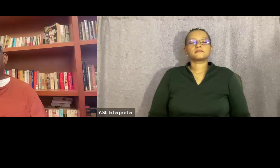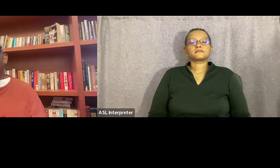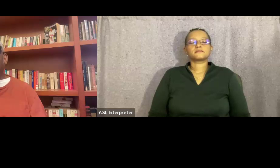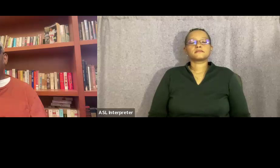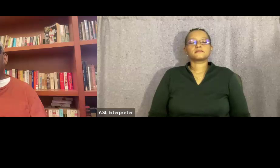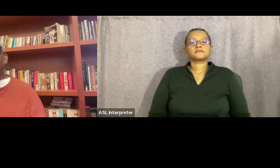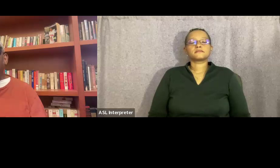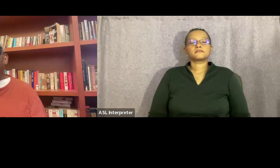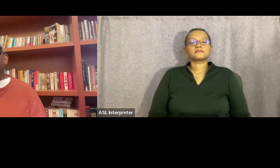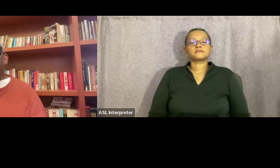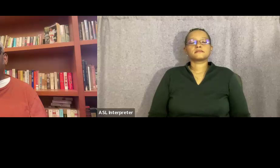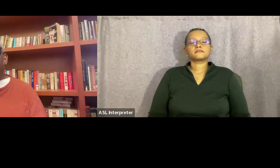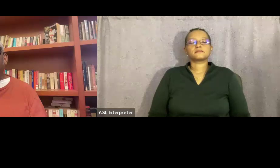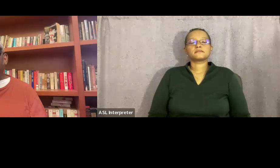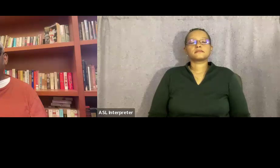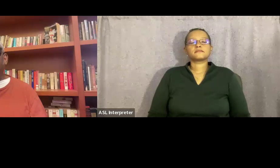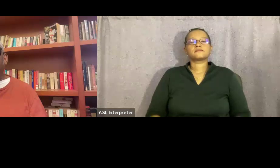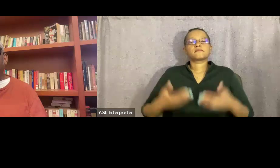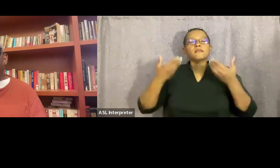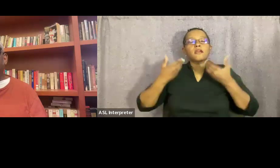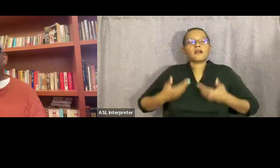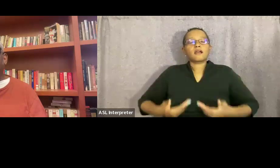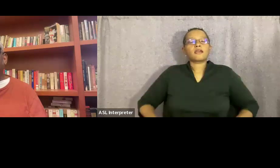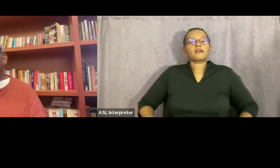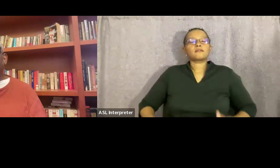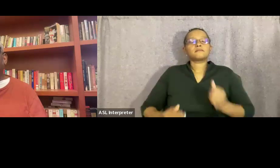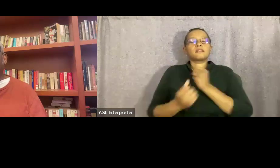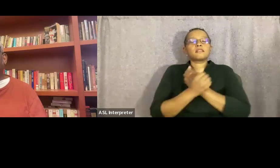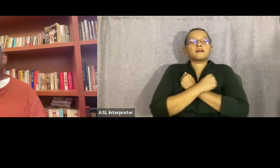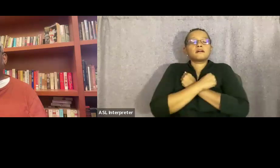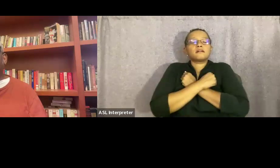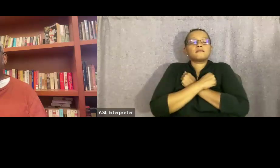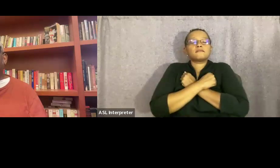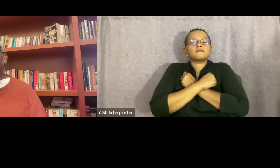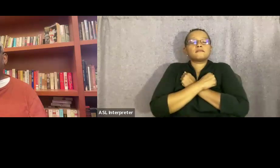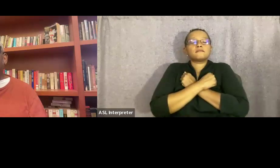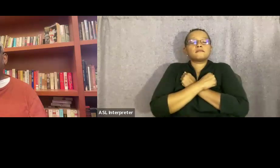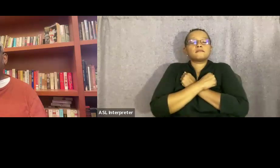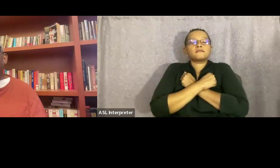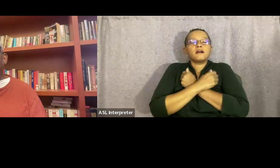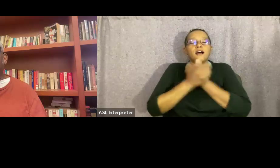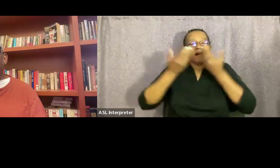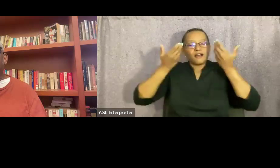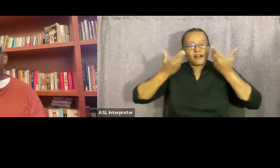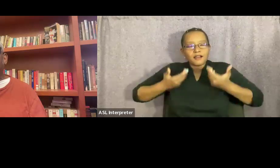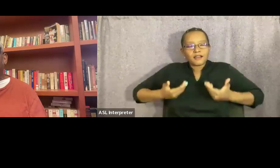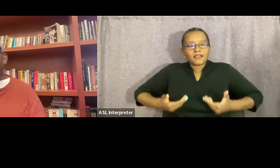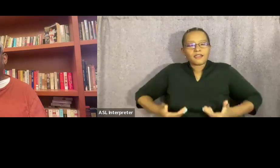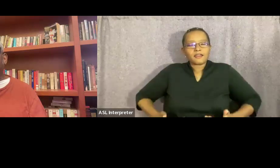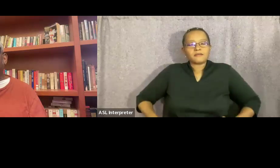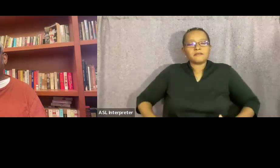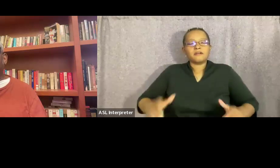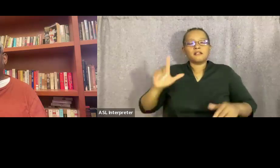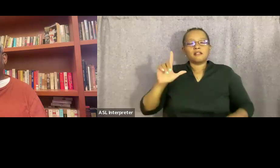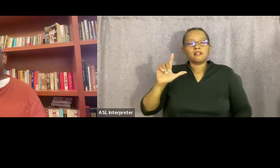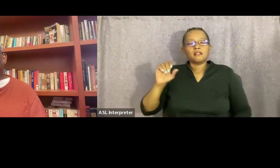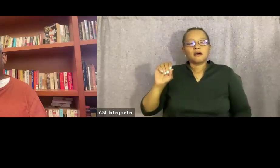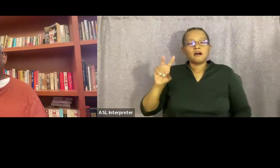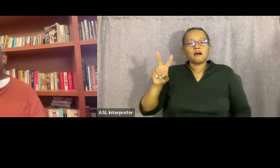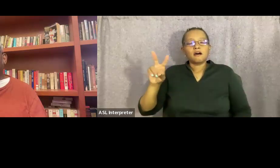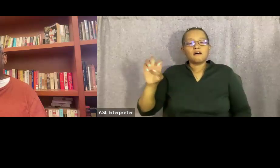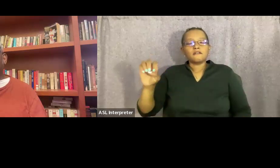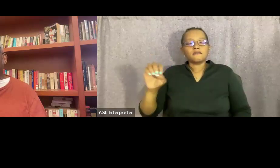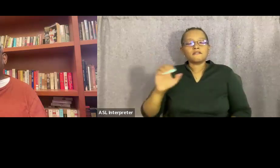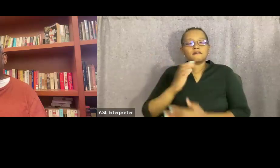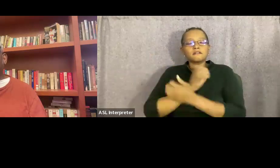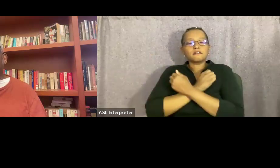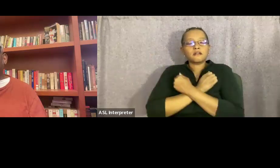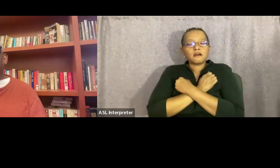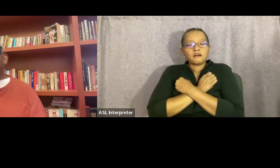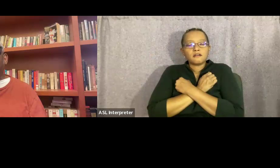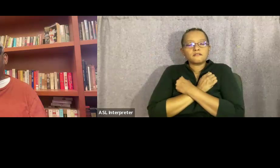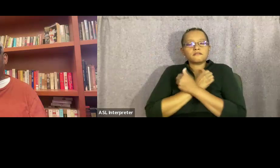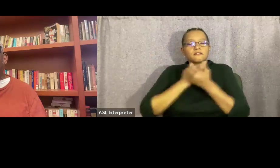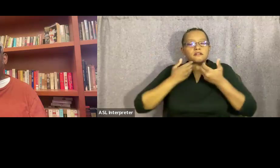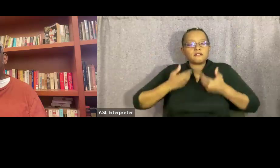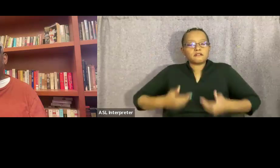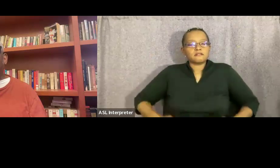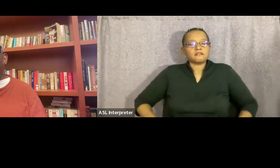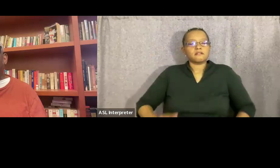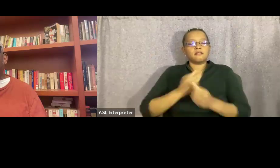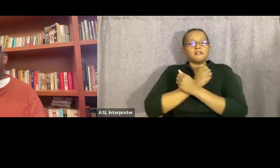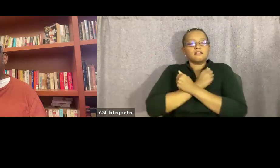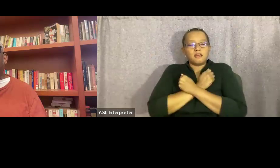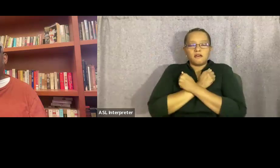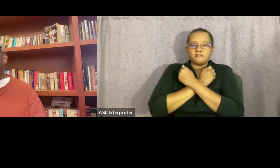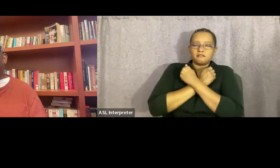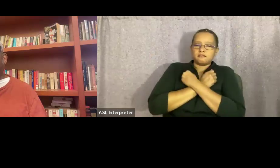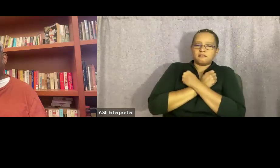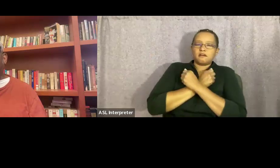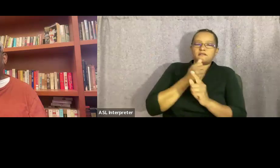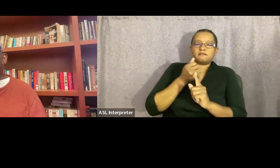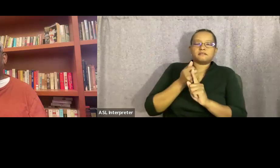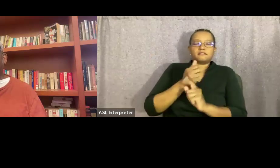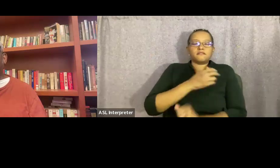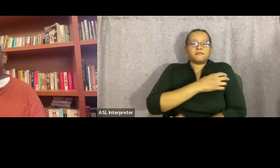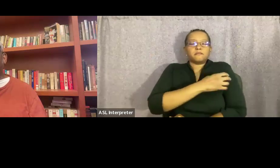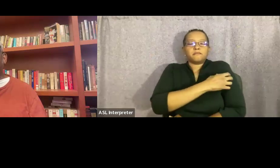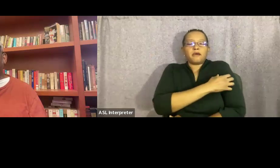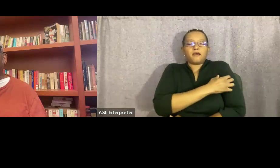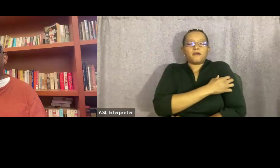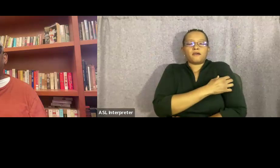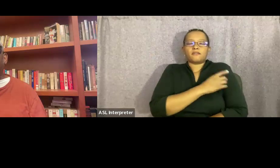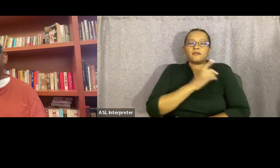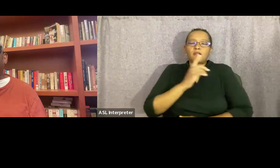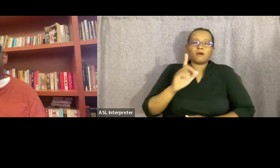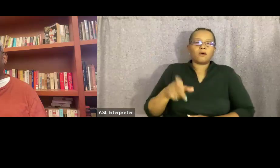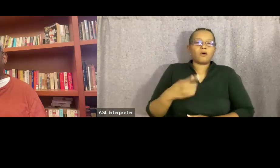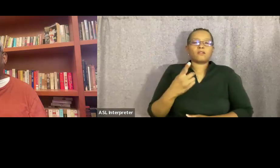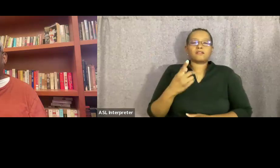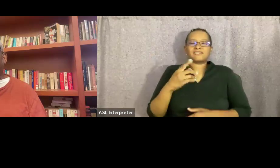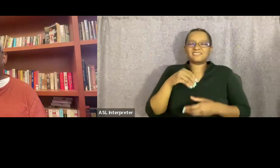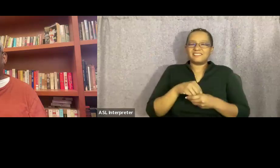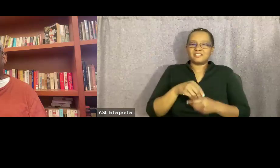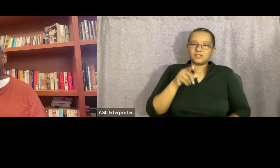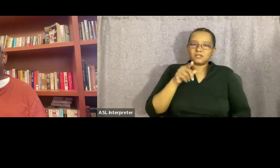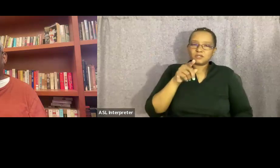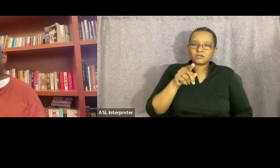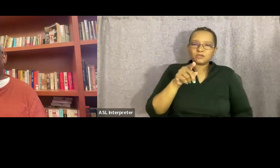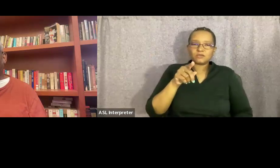I am love. I am love. I am love, the power that only exists in you in the universe.